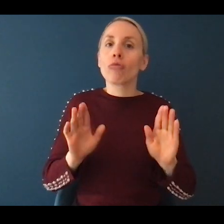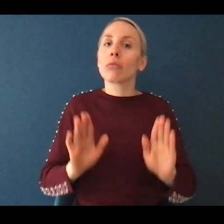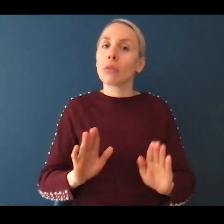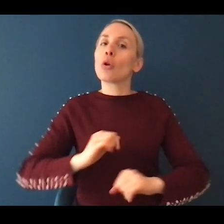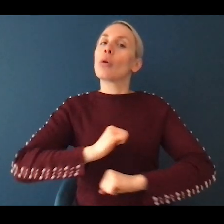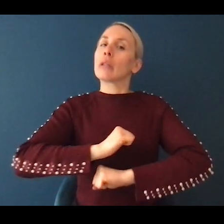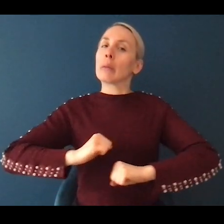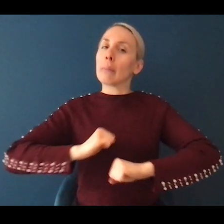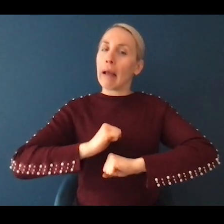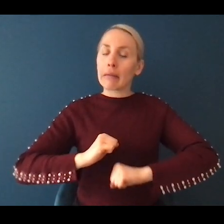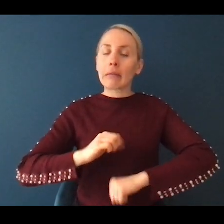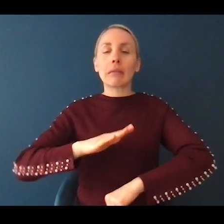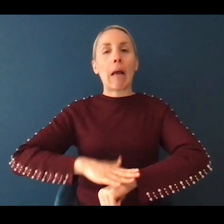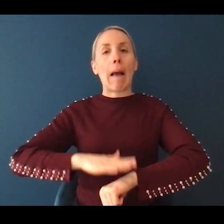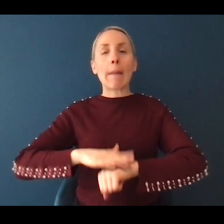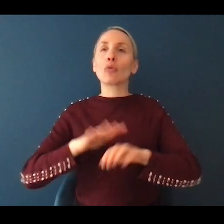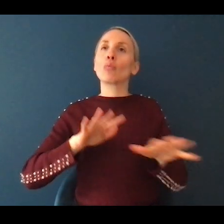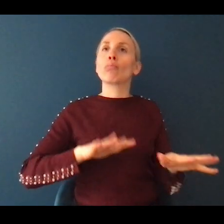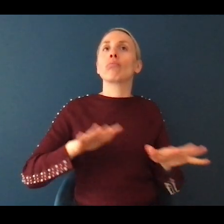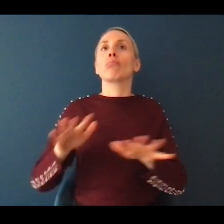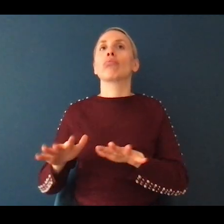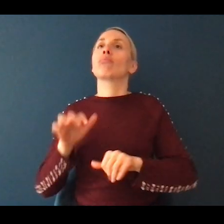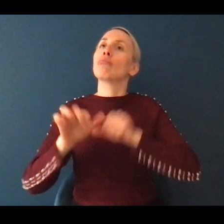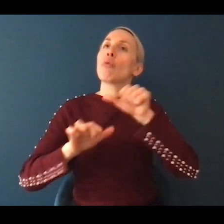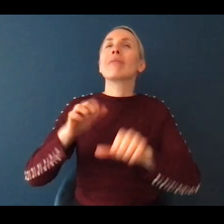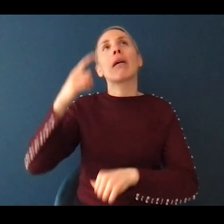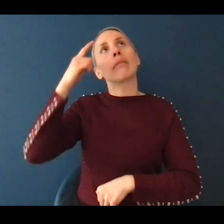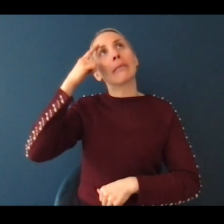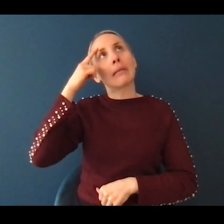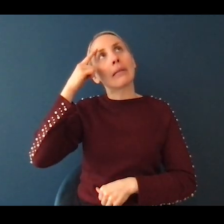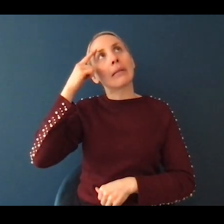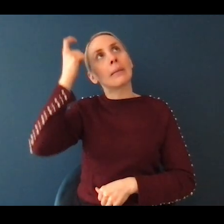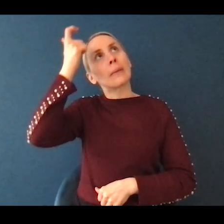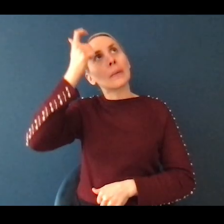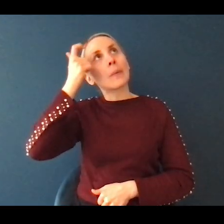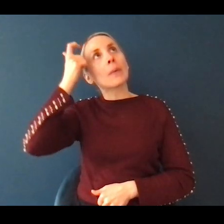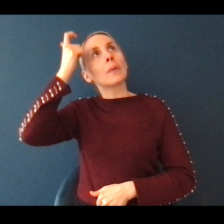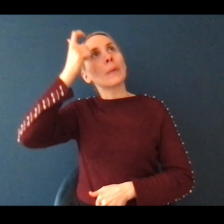that usually I never you know I never give myself that space to really spend days looking